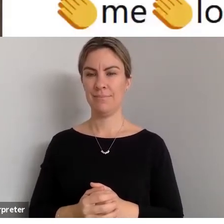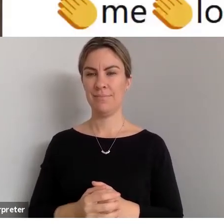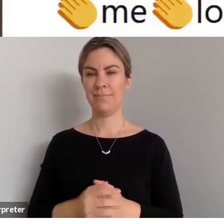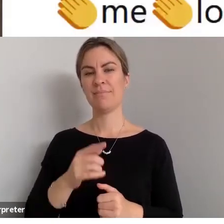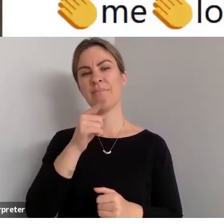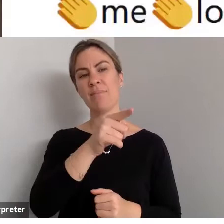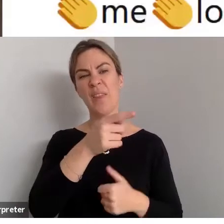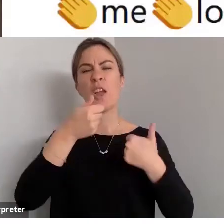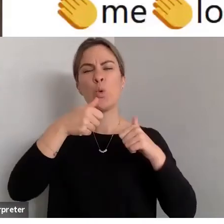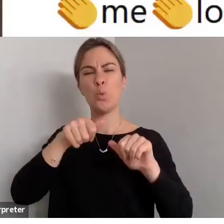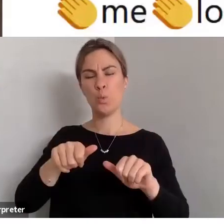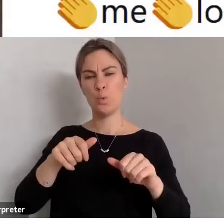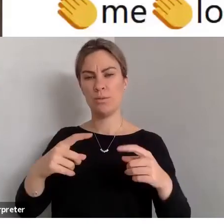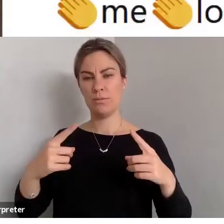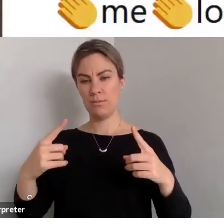test-- text, they don't replace it.